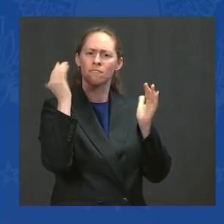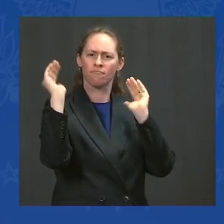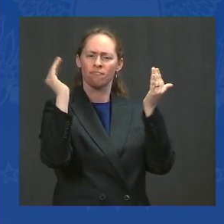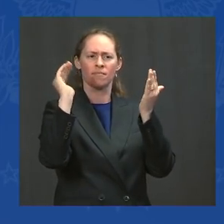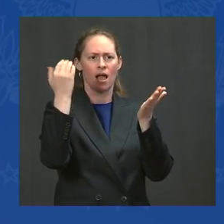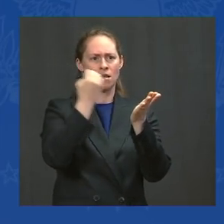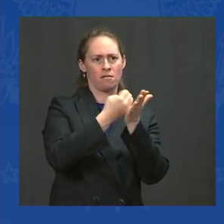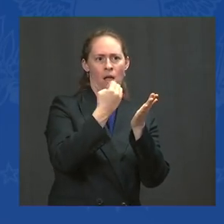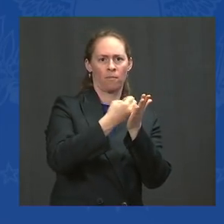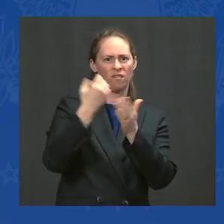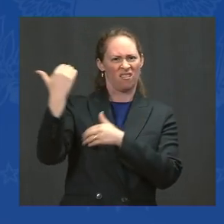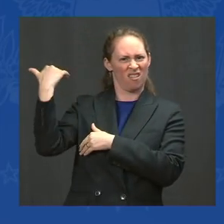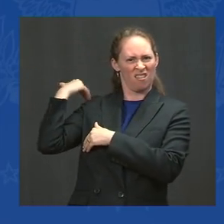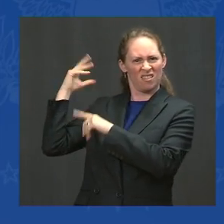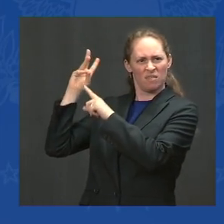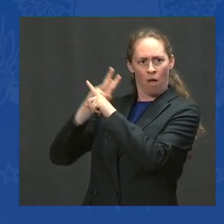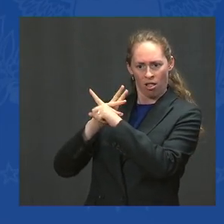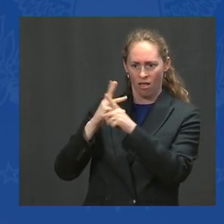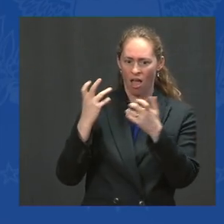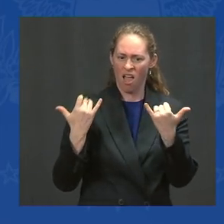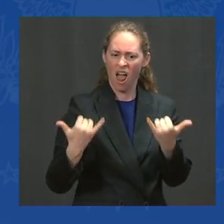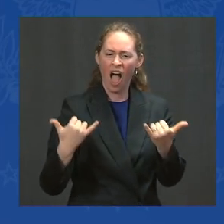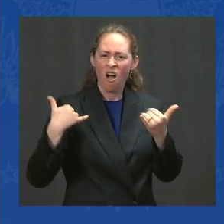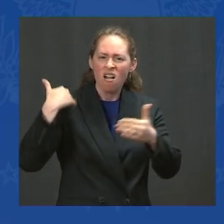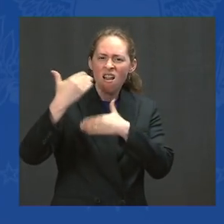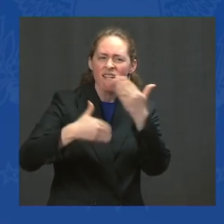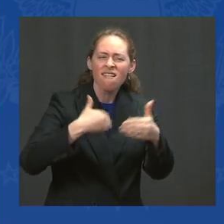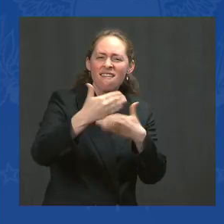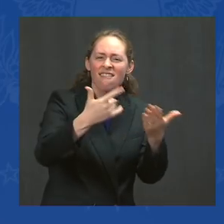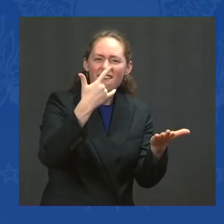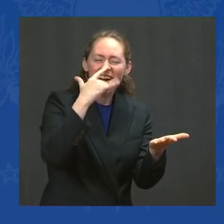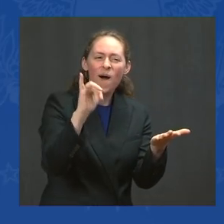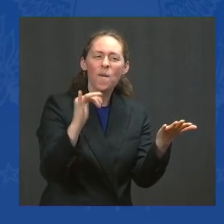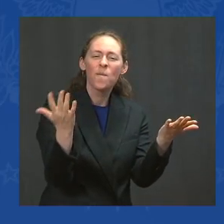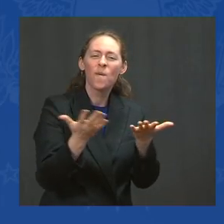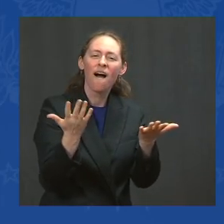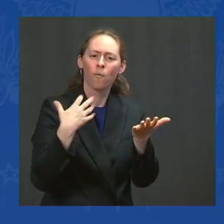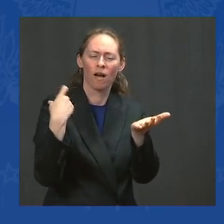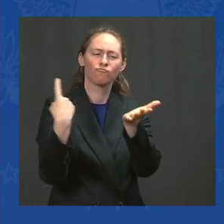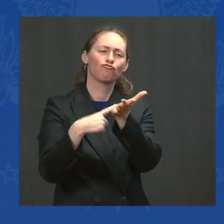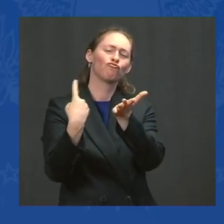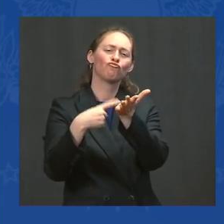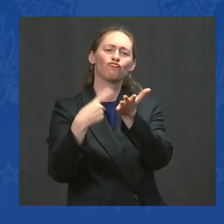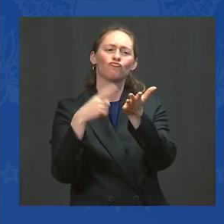and what I believe we've -- I believe where we're headed.